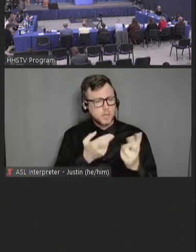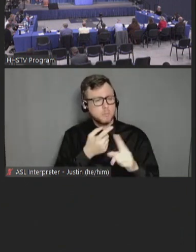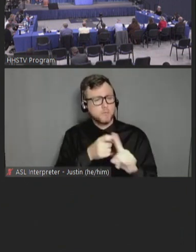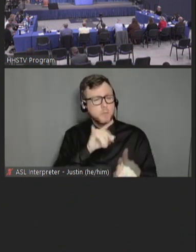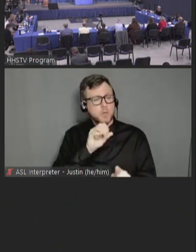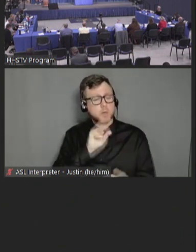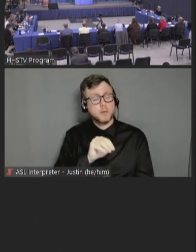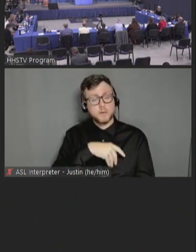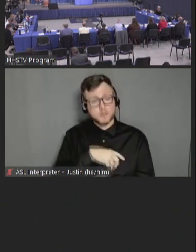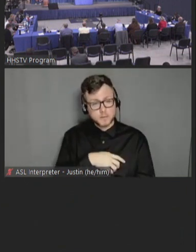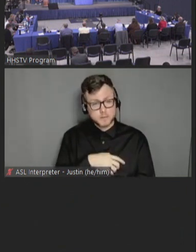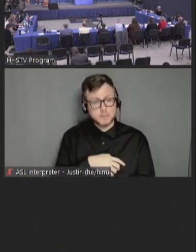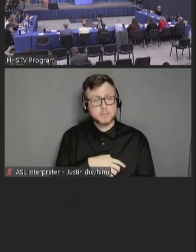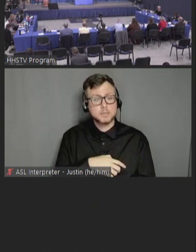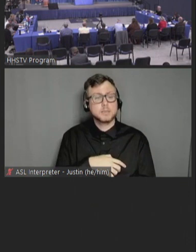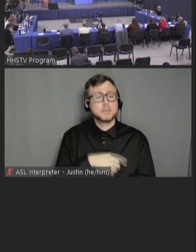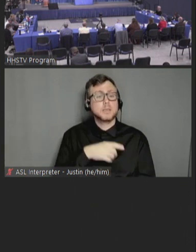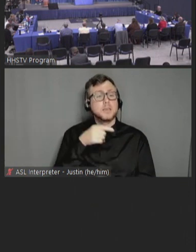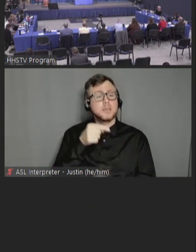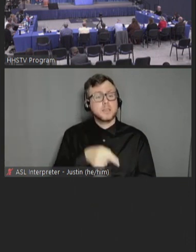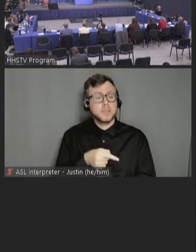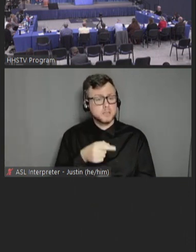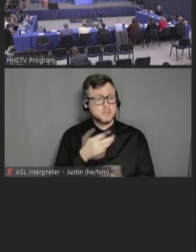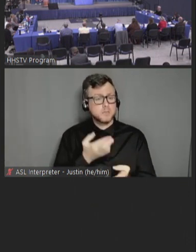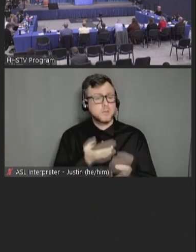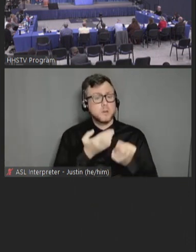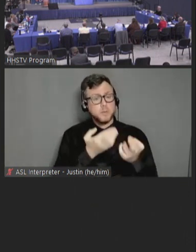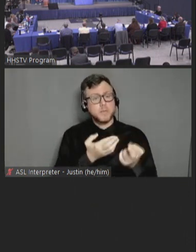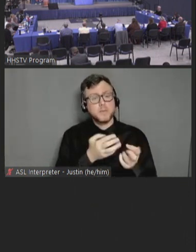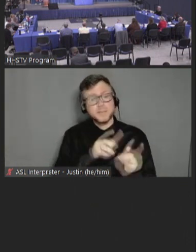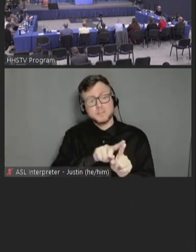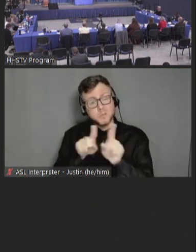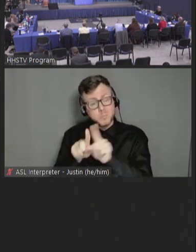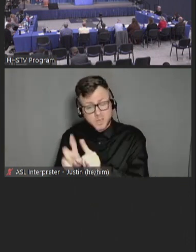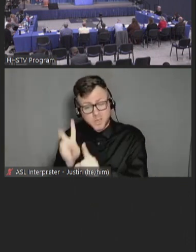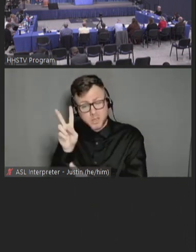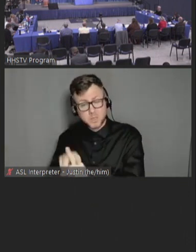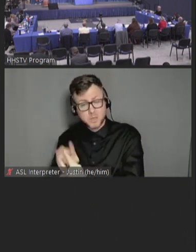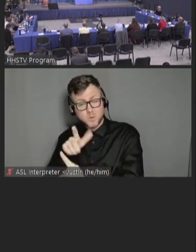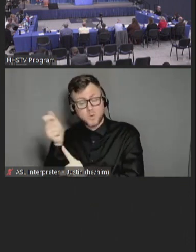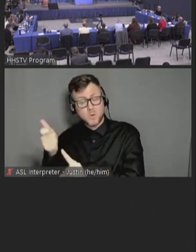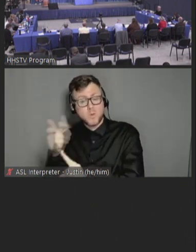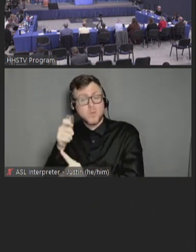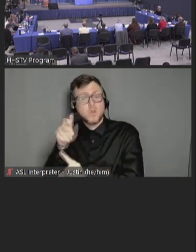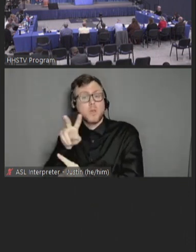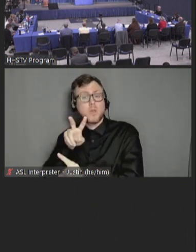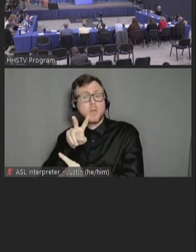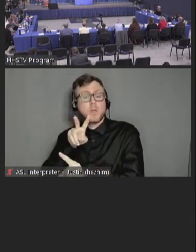Have these recommendations been similarly applied to other vaccine safety monitoring systems?